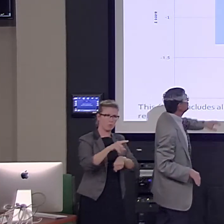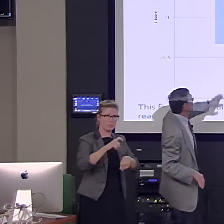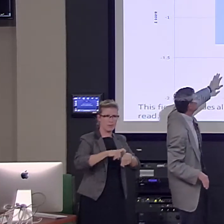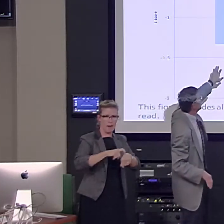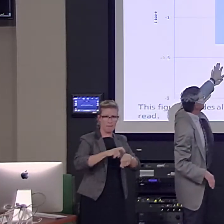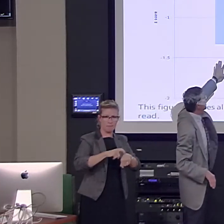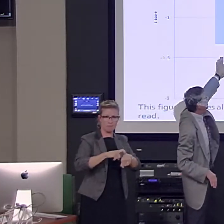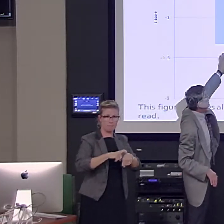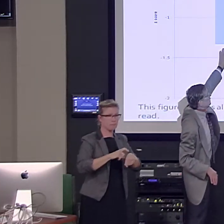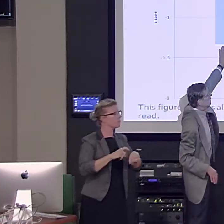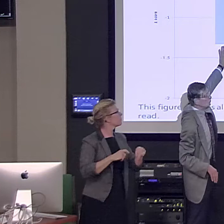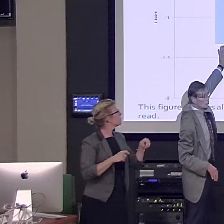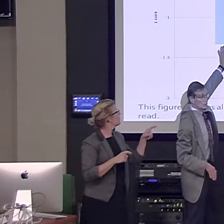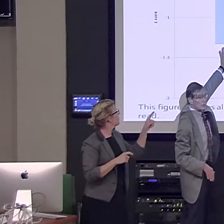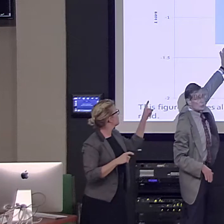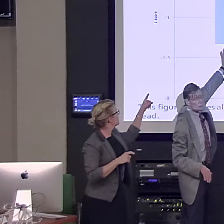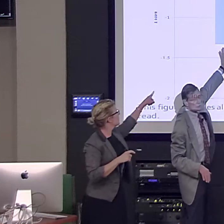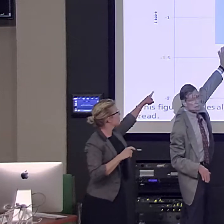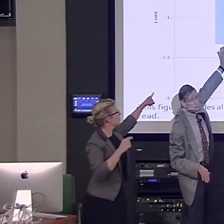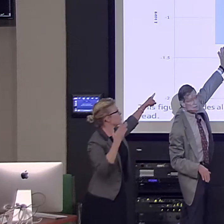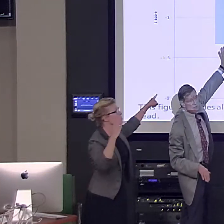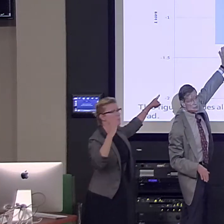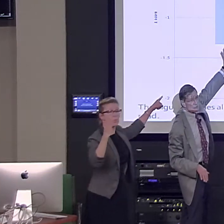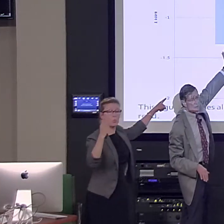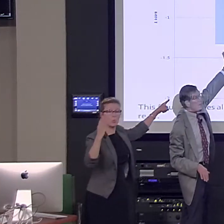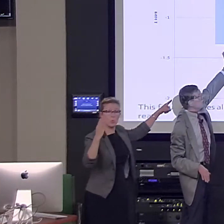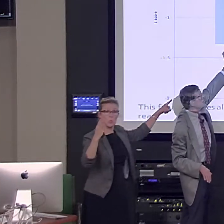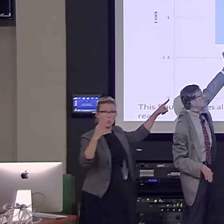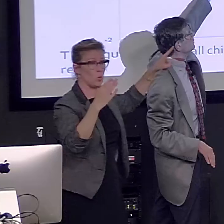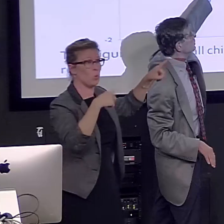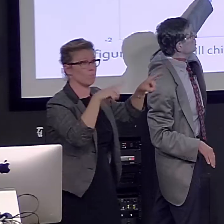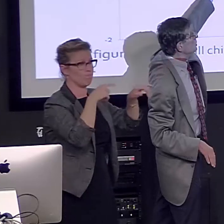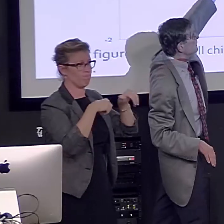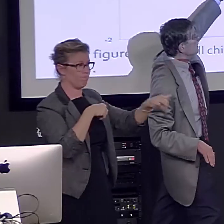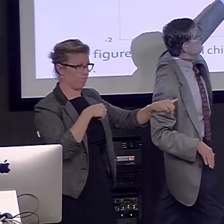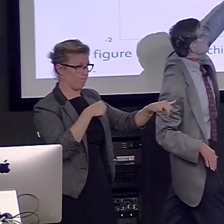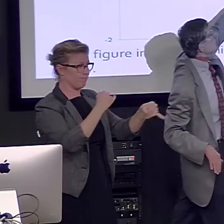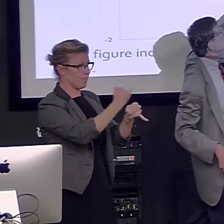These are the children who were randomized to remain in the institution.